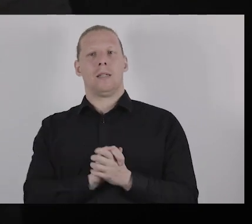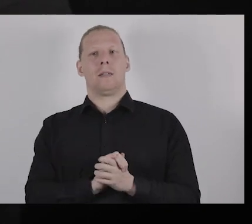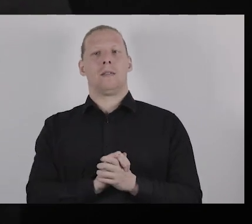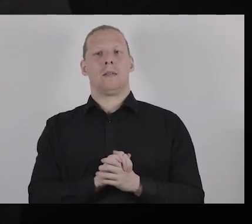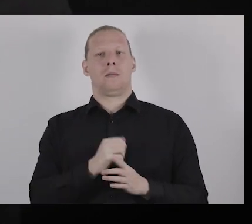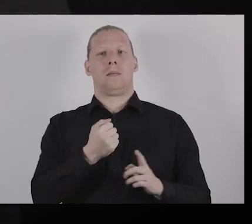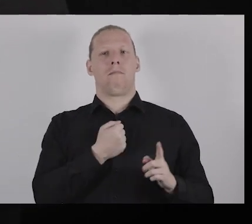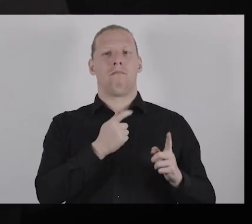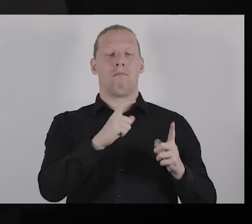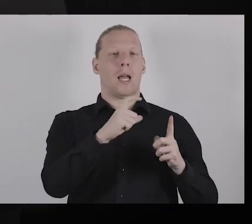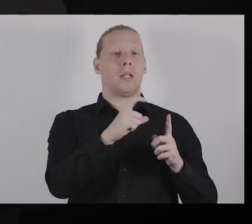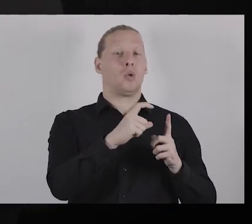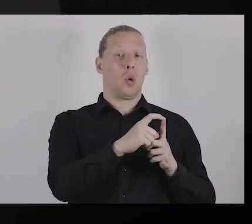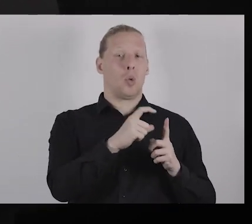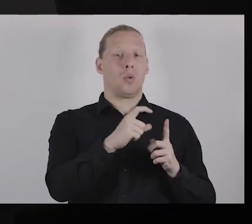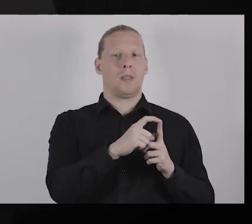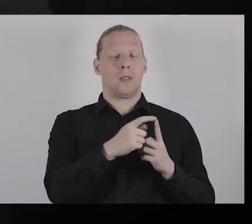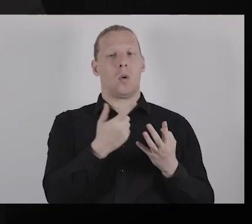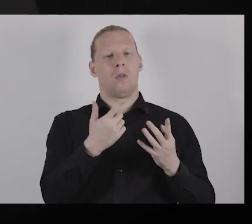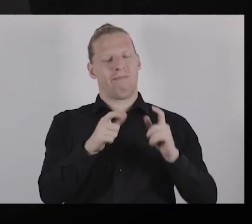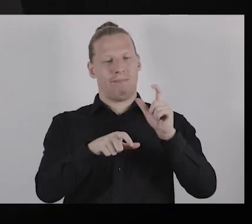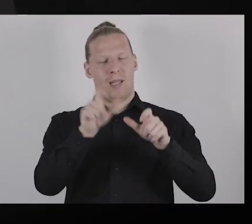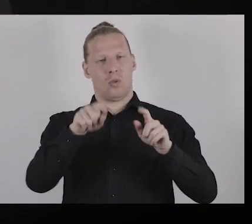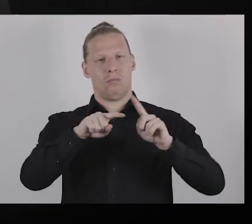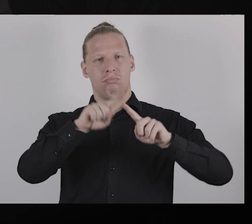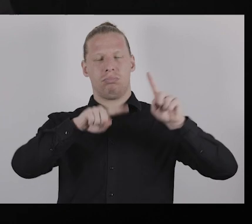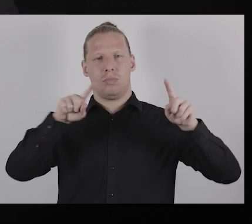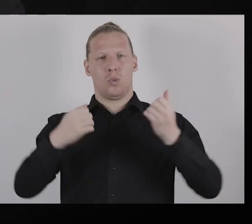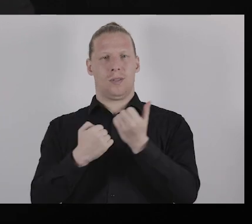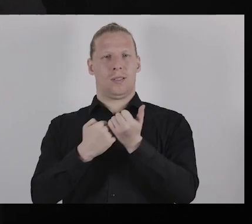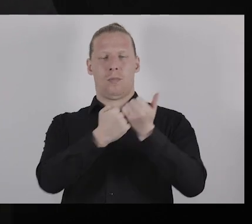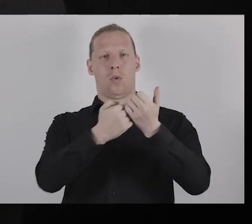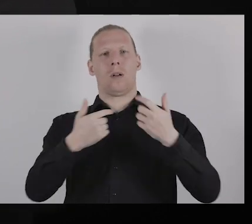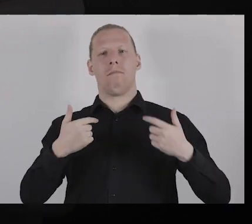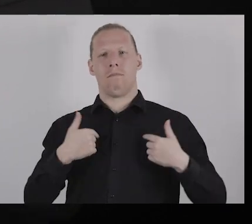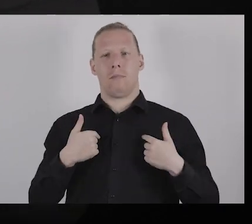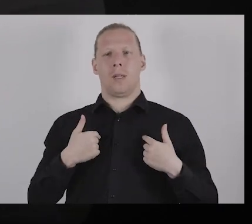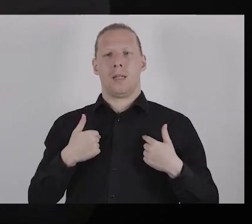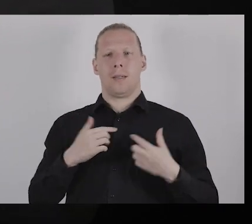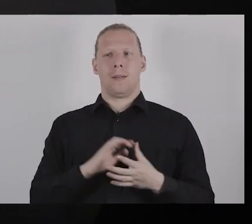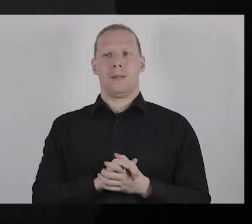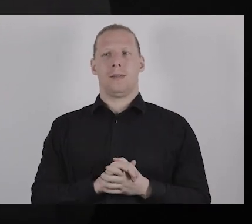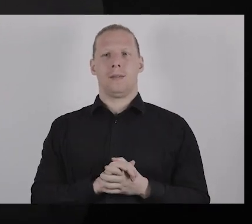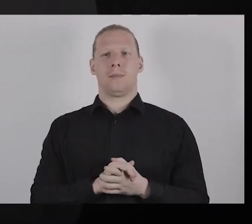to my daughters and all those who have supported me in my...